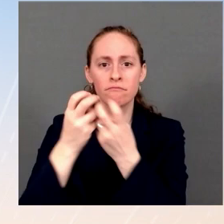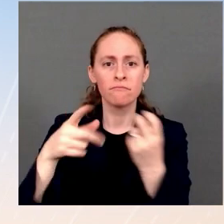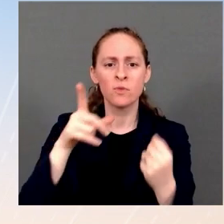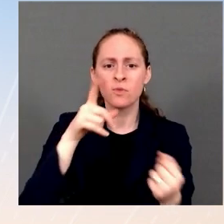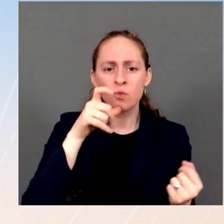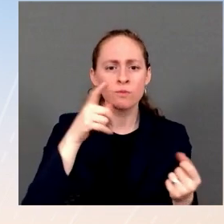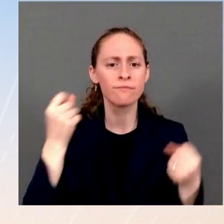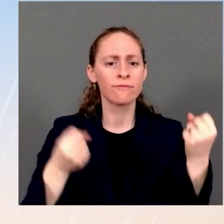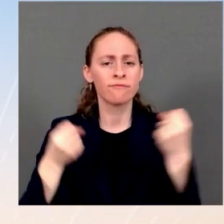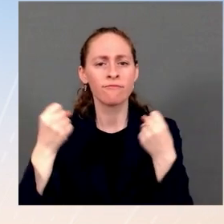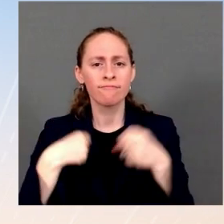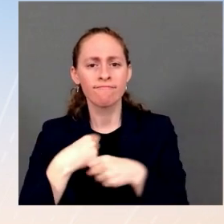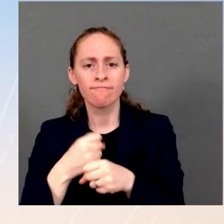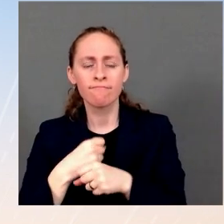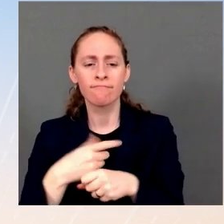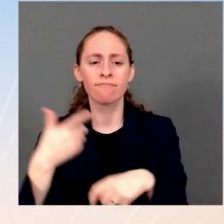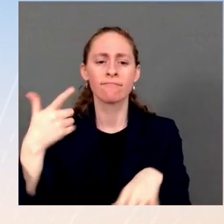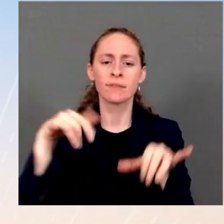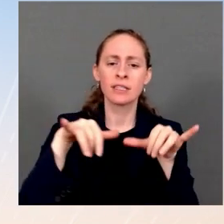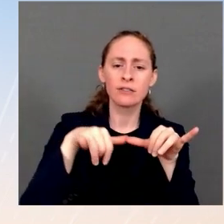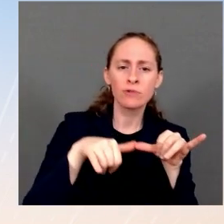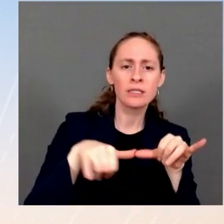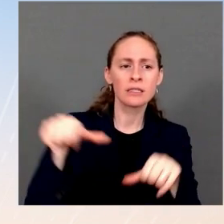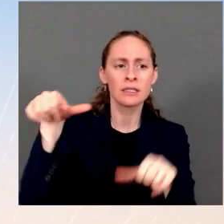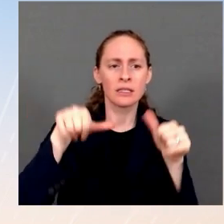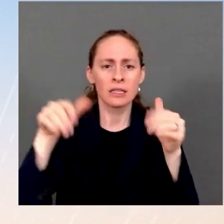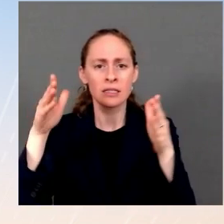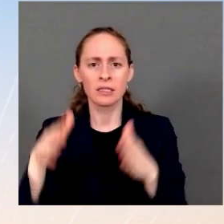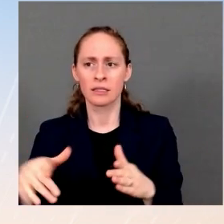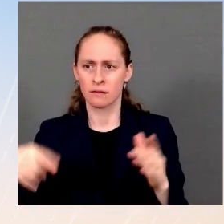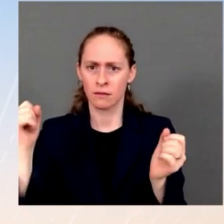And we forged historic standards that will reach further